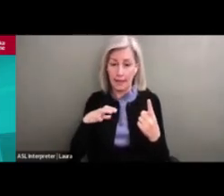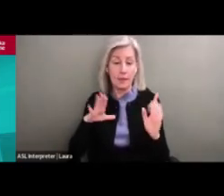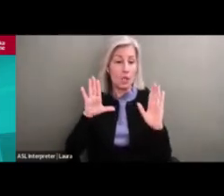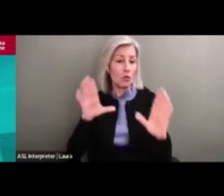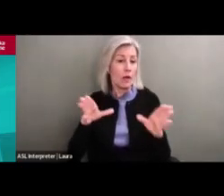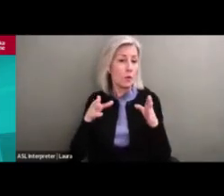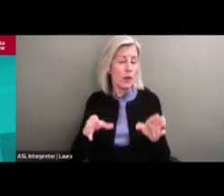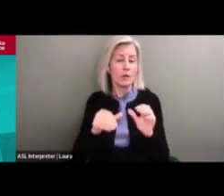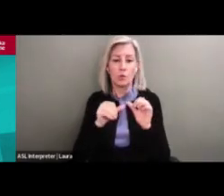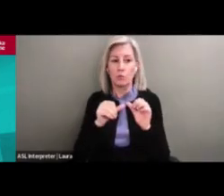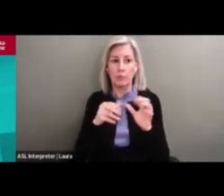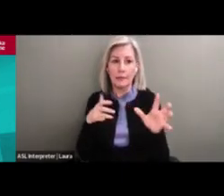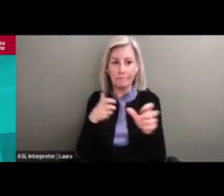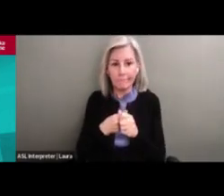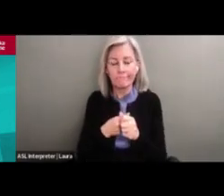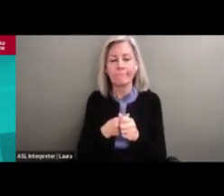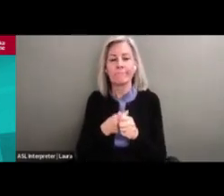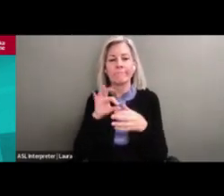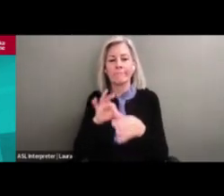that must have representation by people with disabilities and their families.